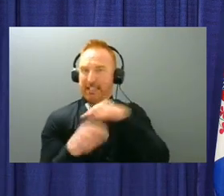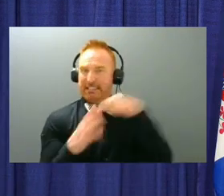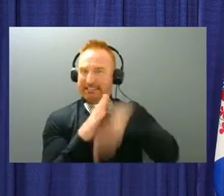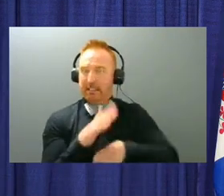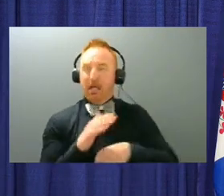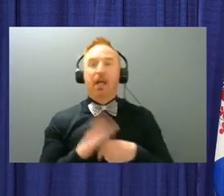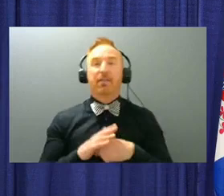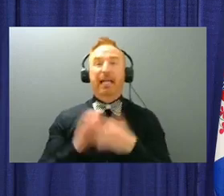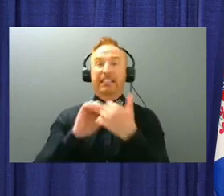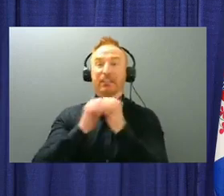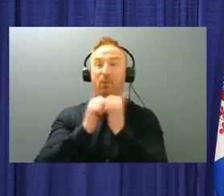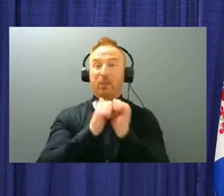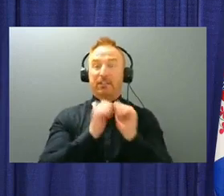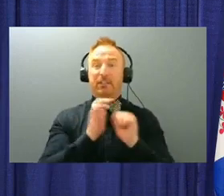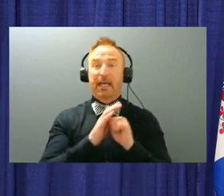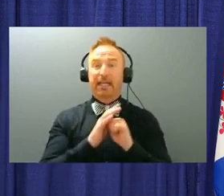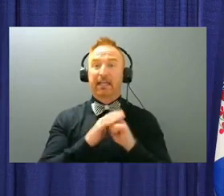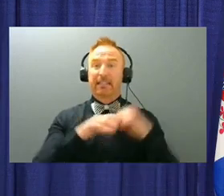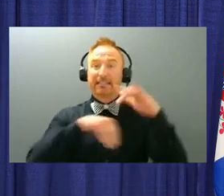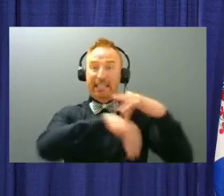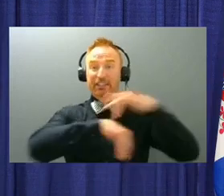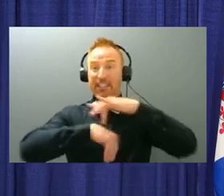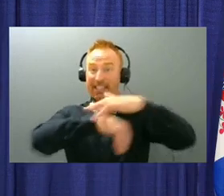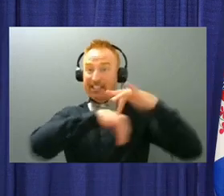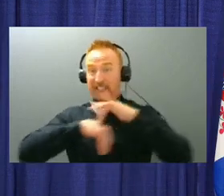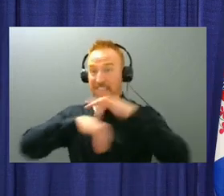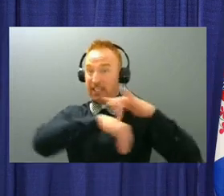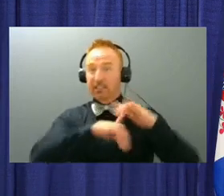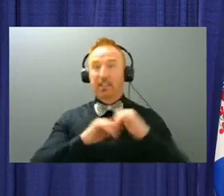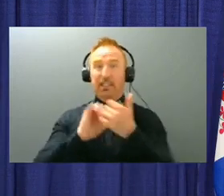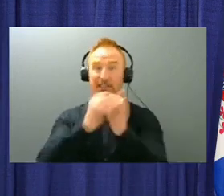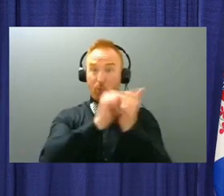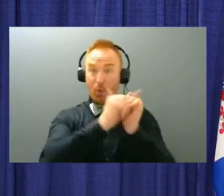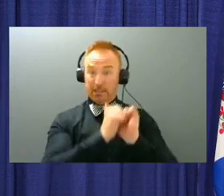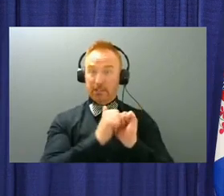But the contact sport guidelines are published with the details, but one of the features that we